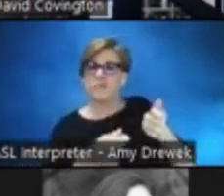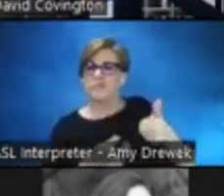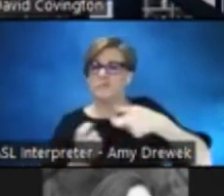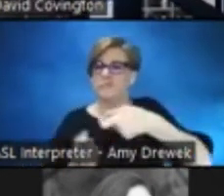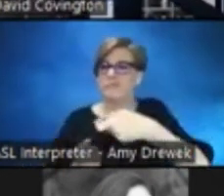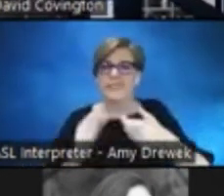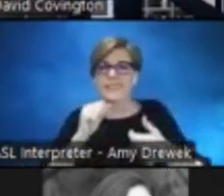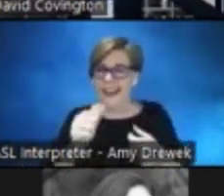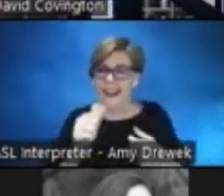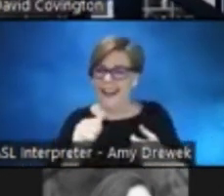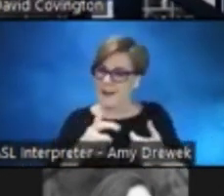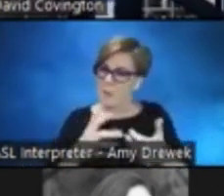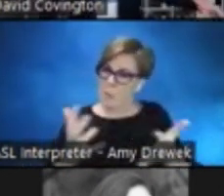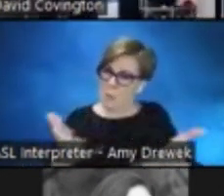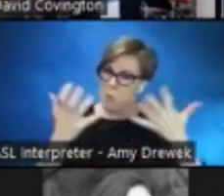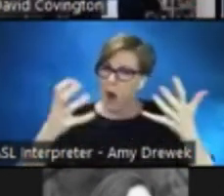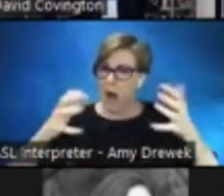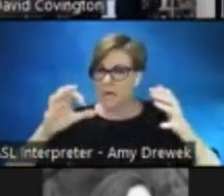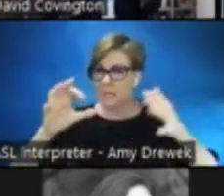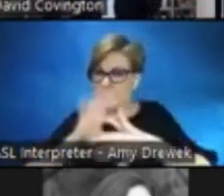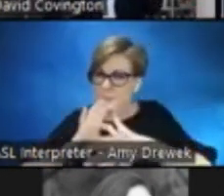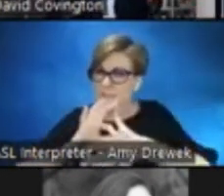ARE LOOKING FOR A EXPLORATION.